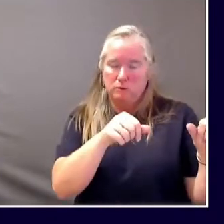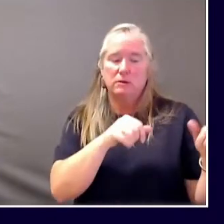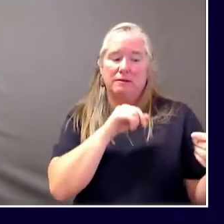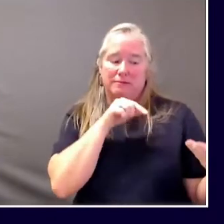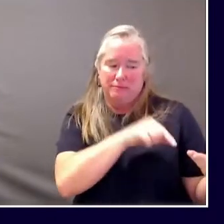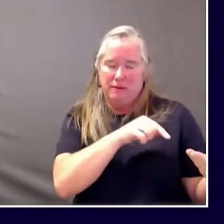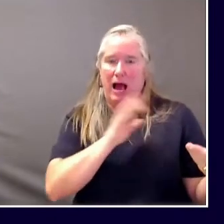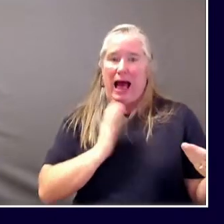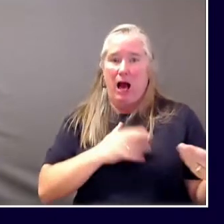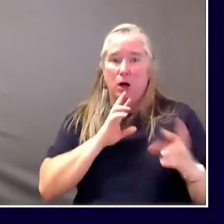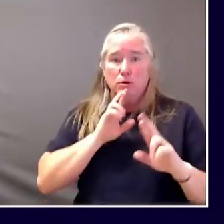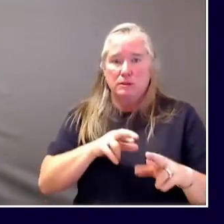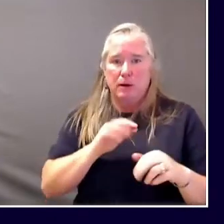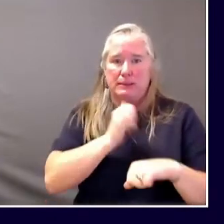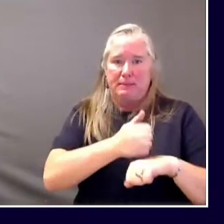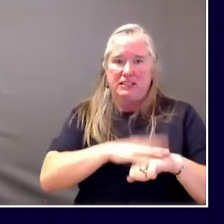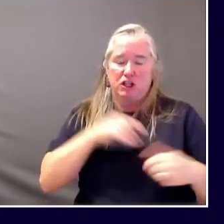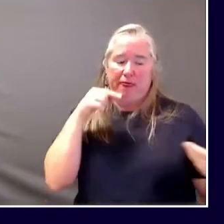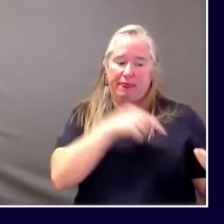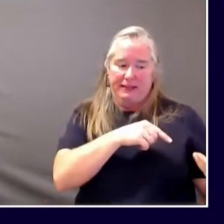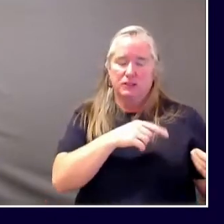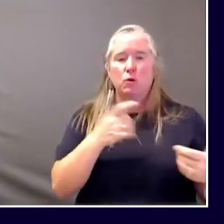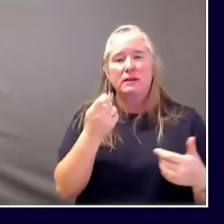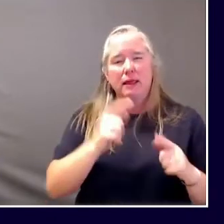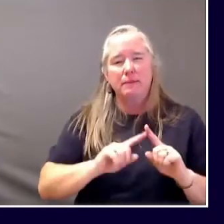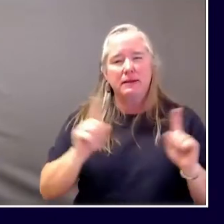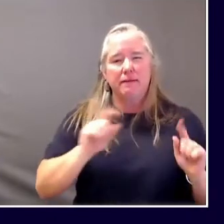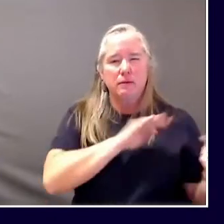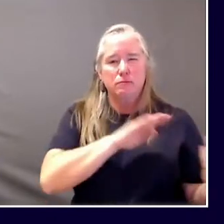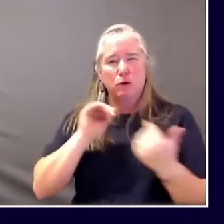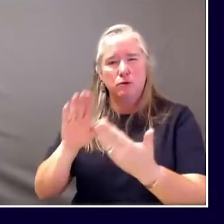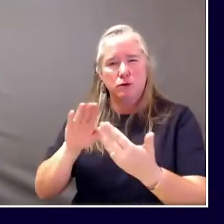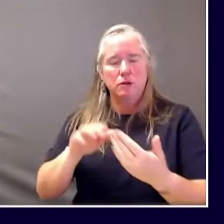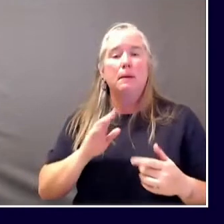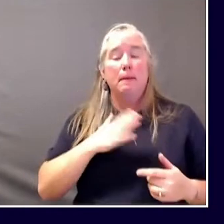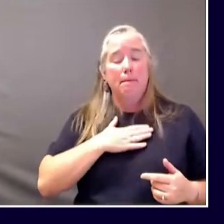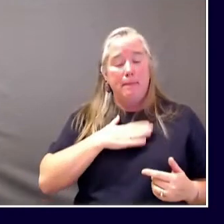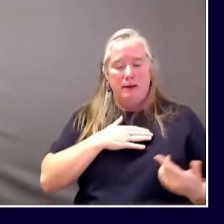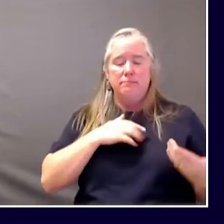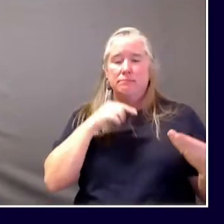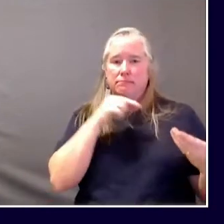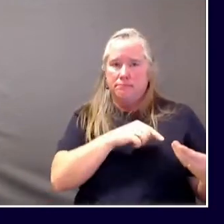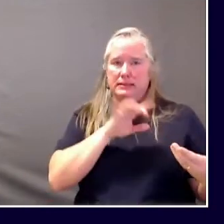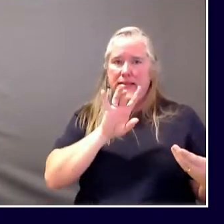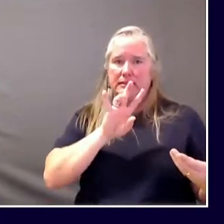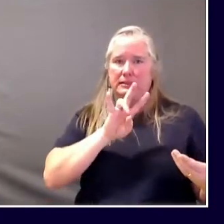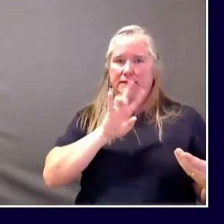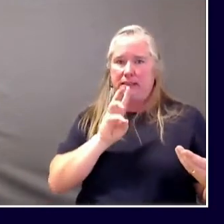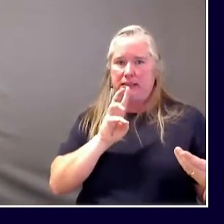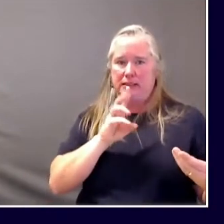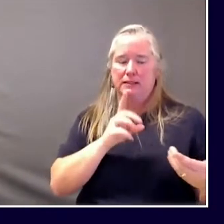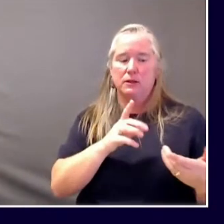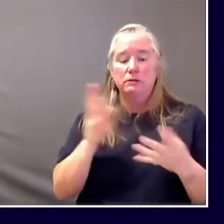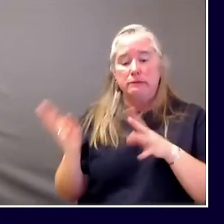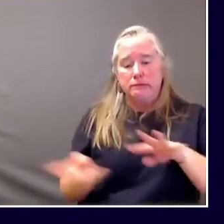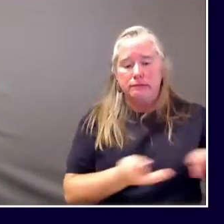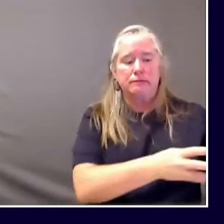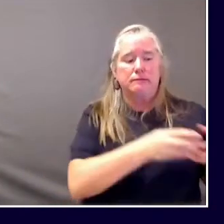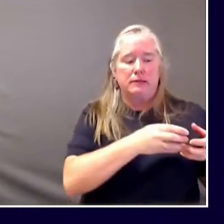wanted to offer that quick methodological dealt with that governor bills I'd like to turn